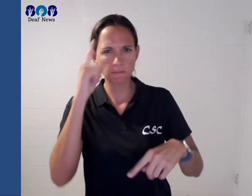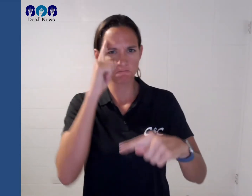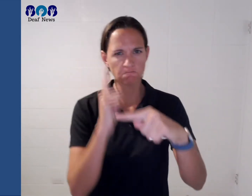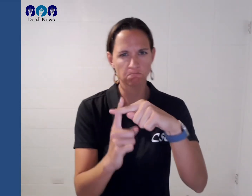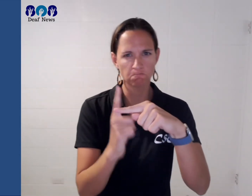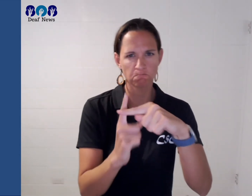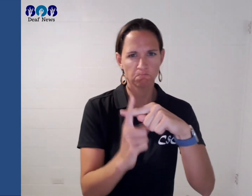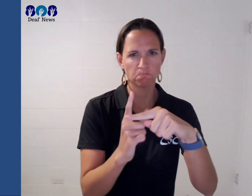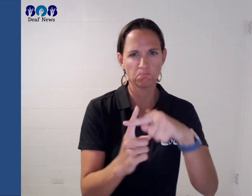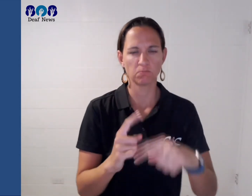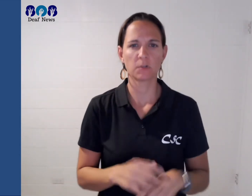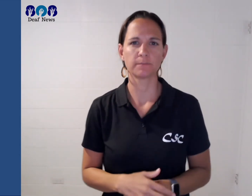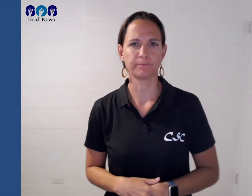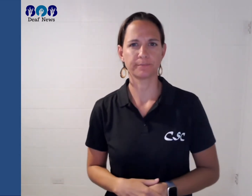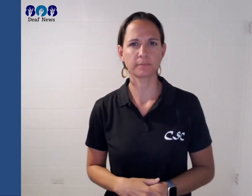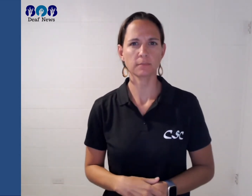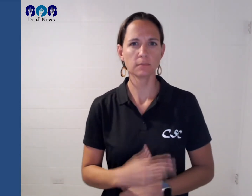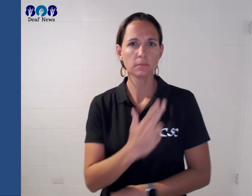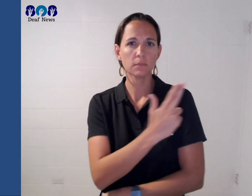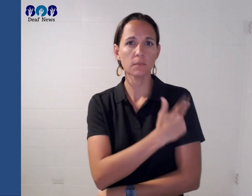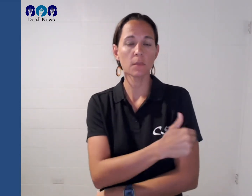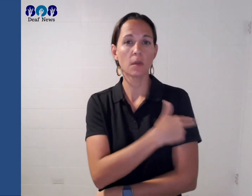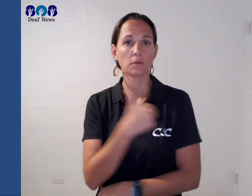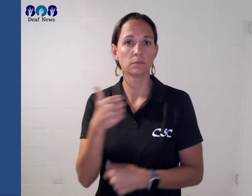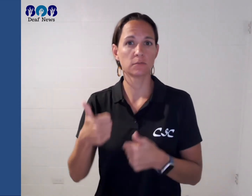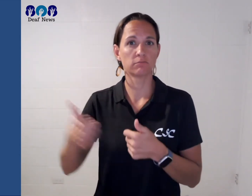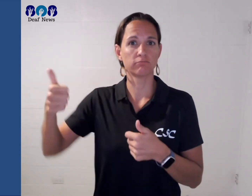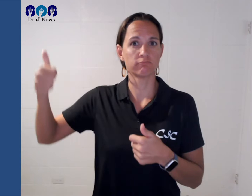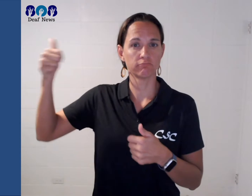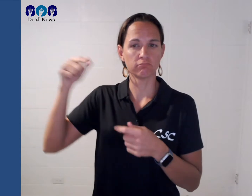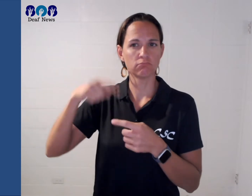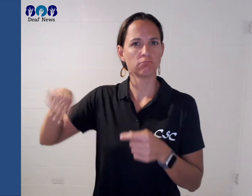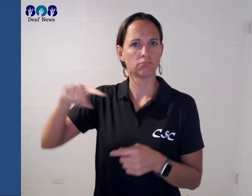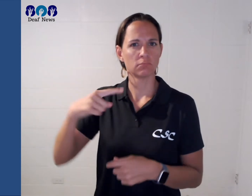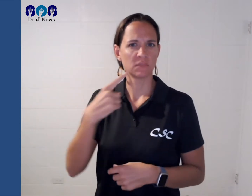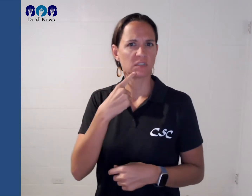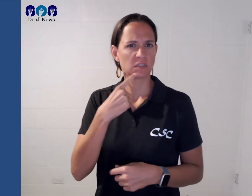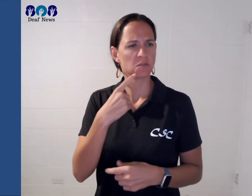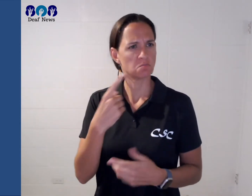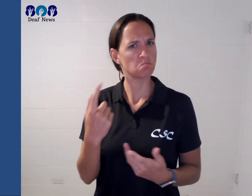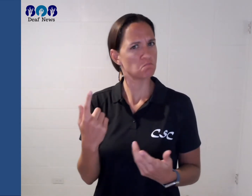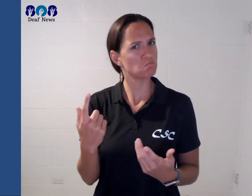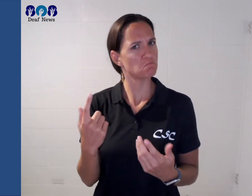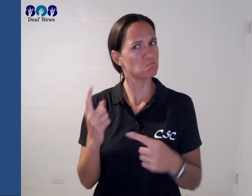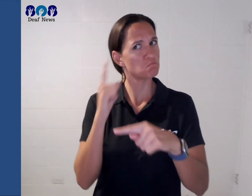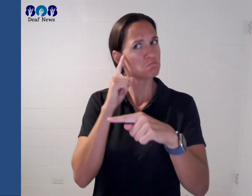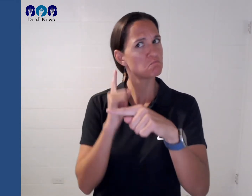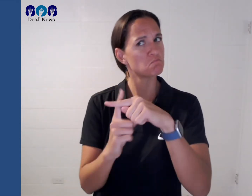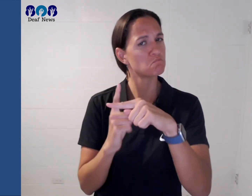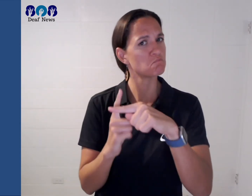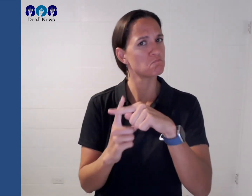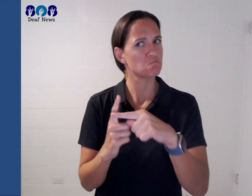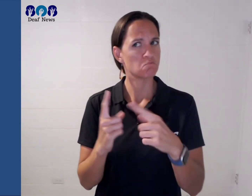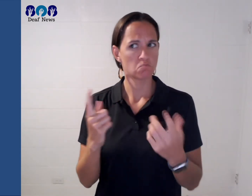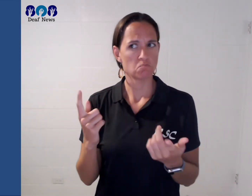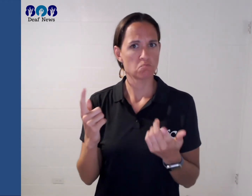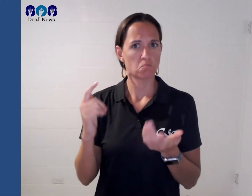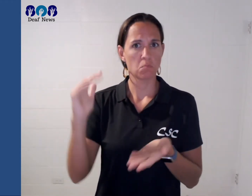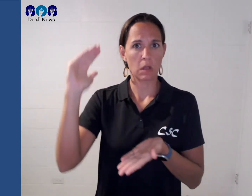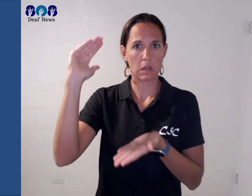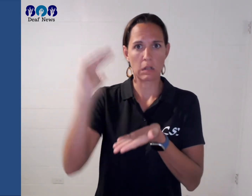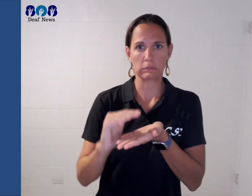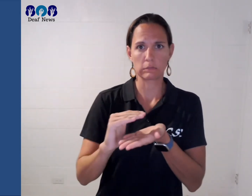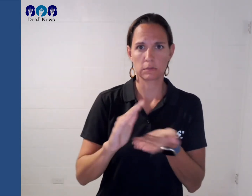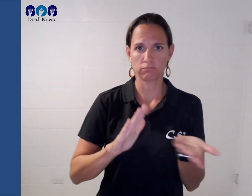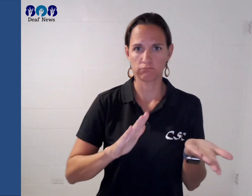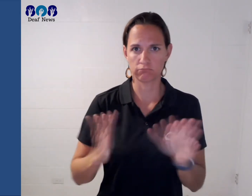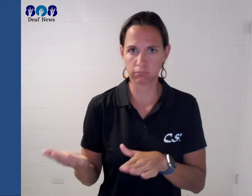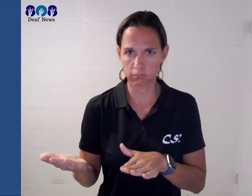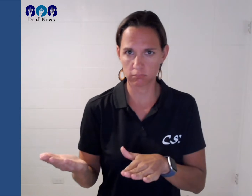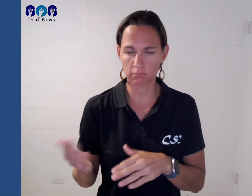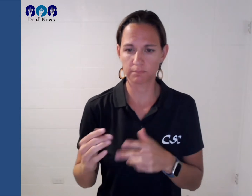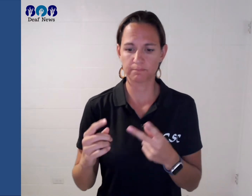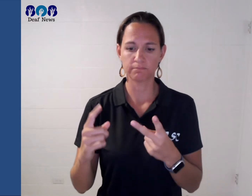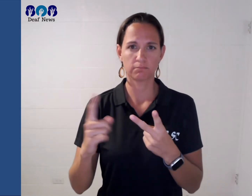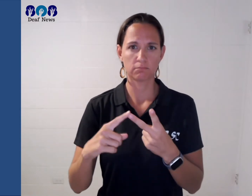and will start to decline. There are reasons to be hopeful due to the lower number of deaths.